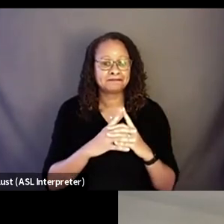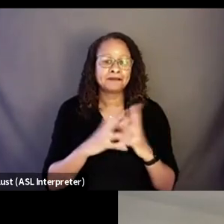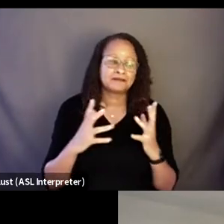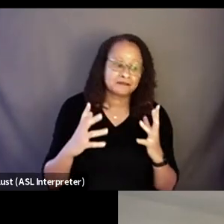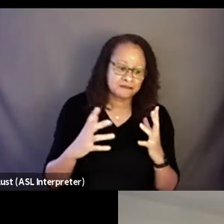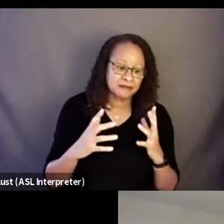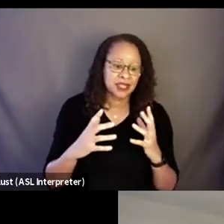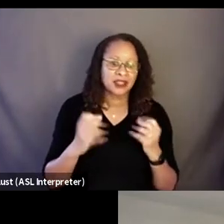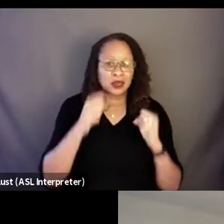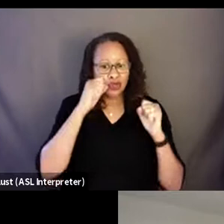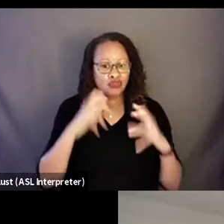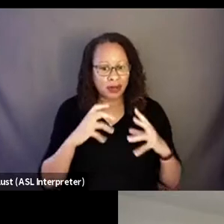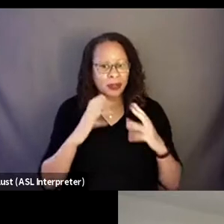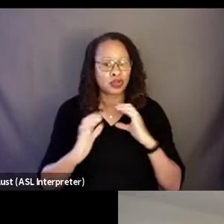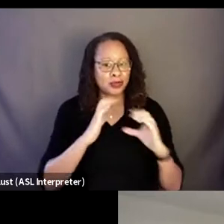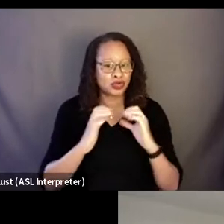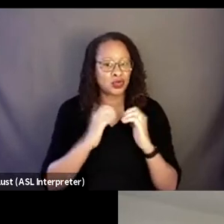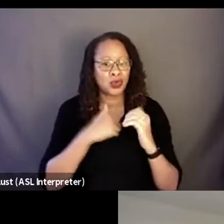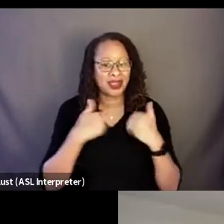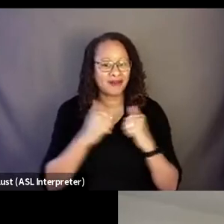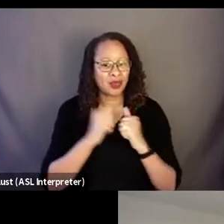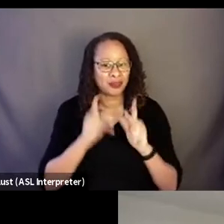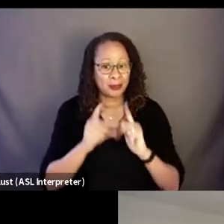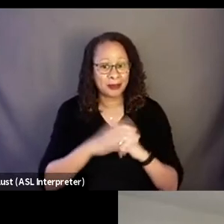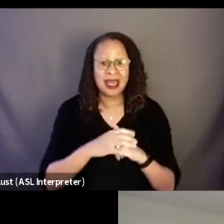that we had with people. So we made sure, for example, at every film festival